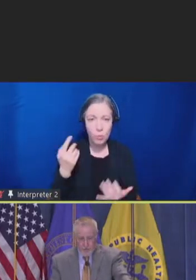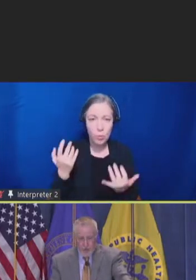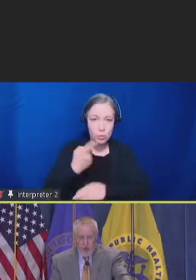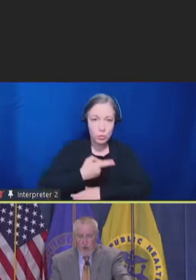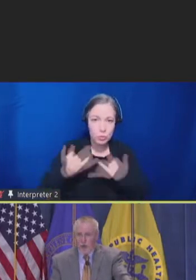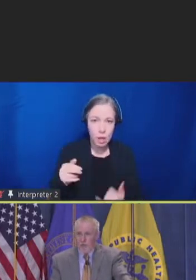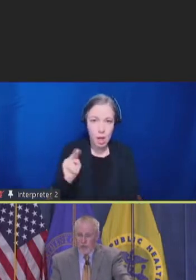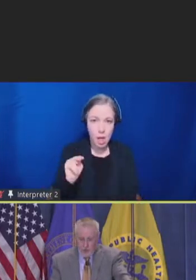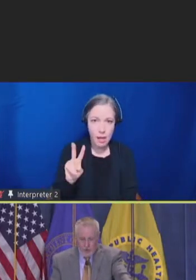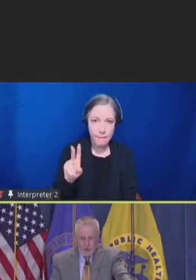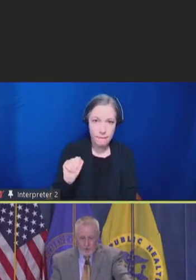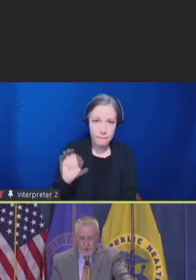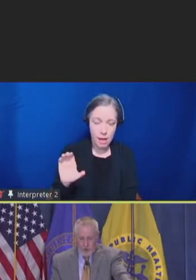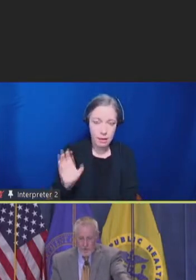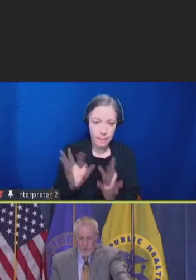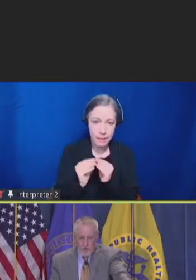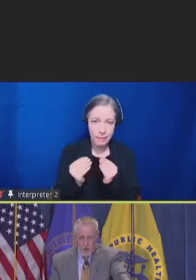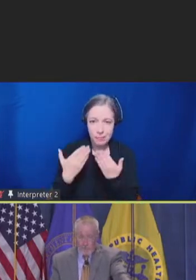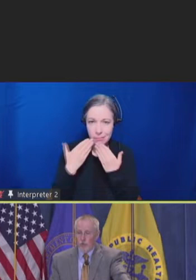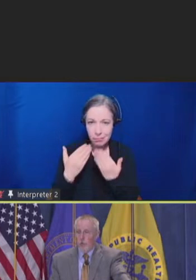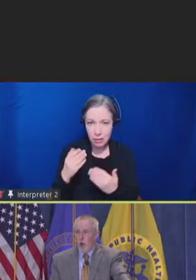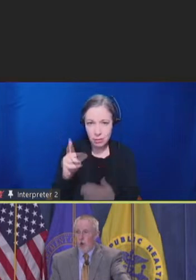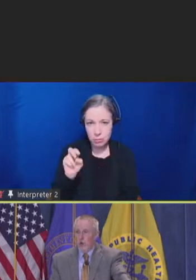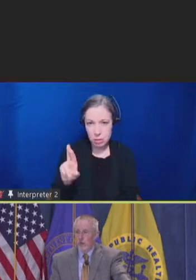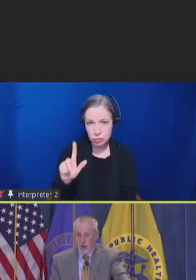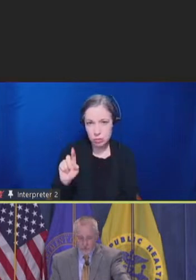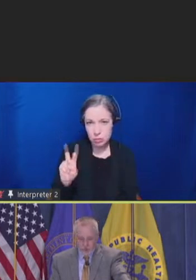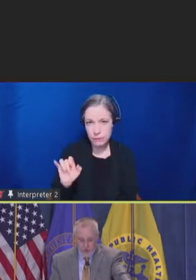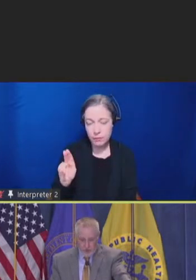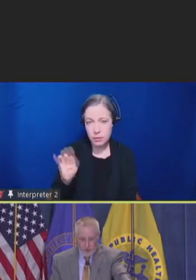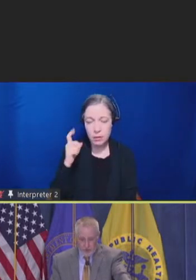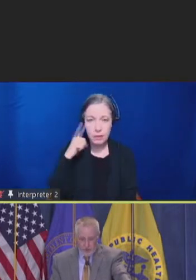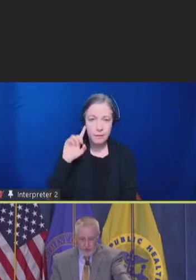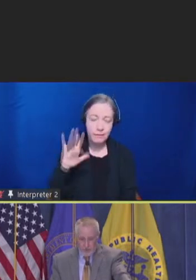I want to thank you, Dr. Levine, for your thoughtful remarks and outstanding leadership.